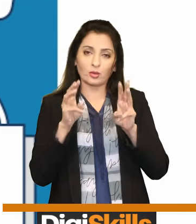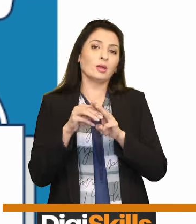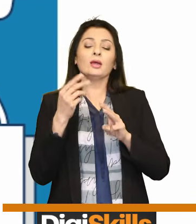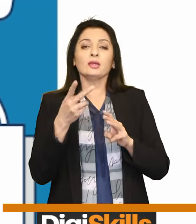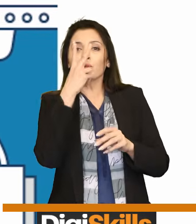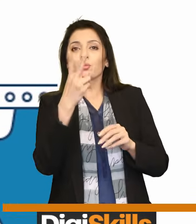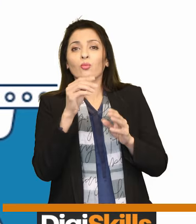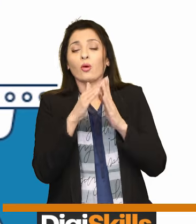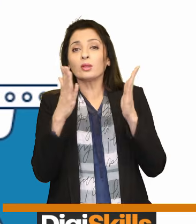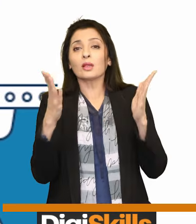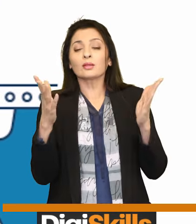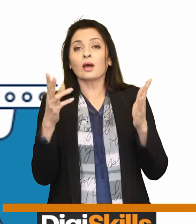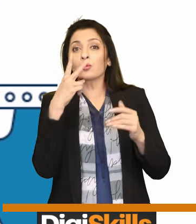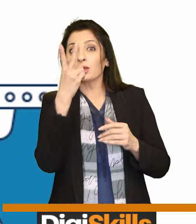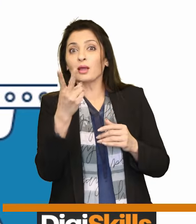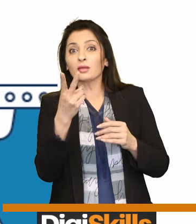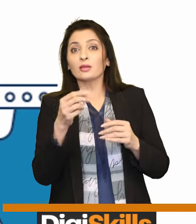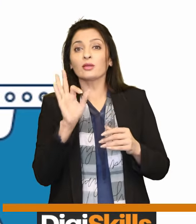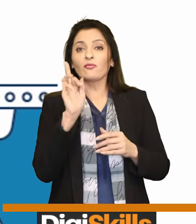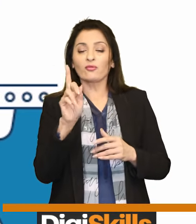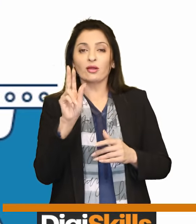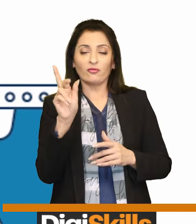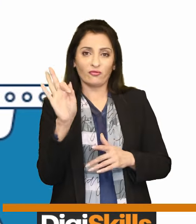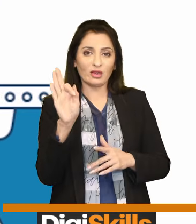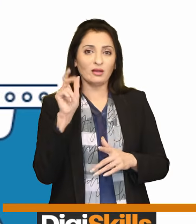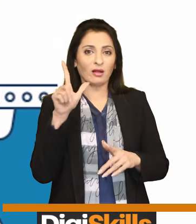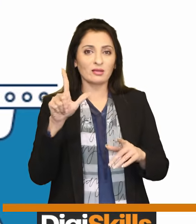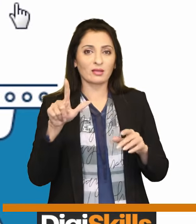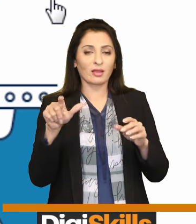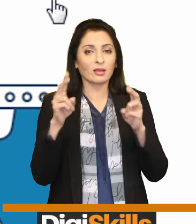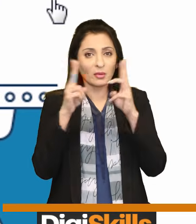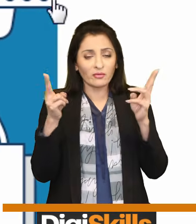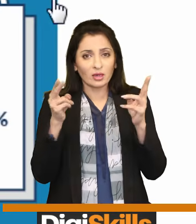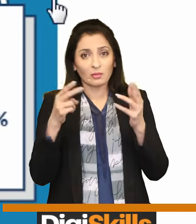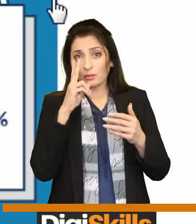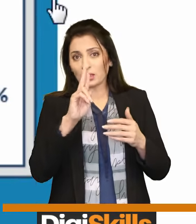So, look at this website. This will show you a lot about freelancing behavior.